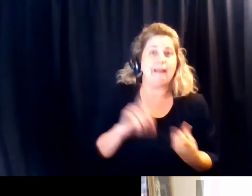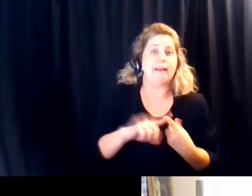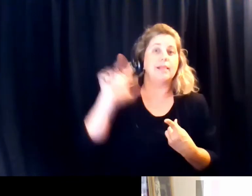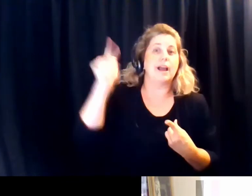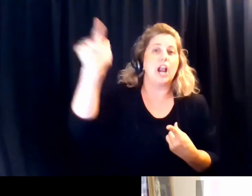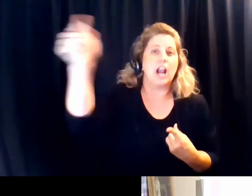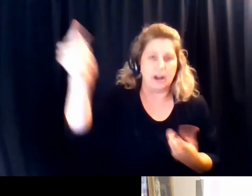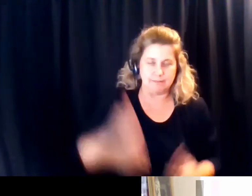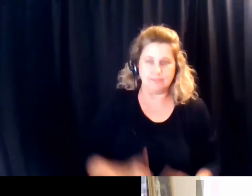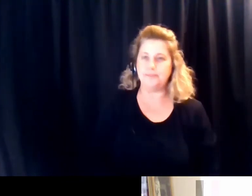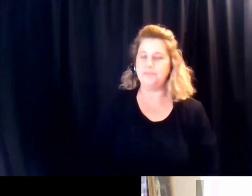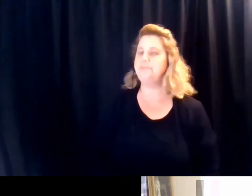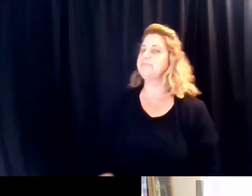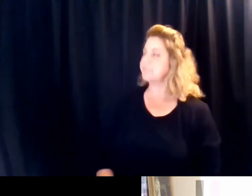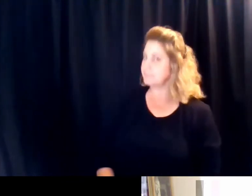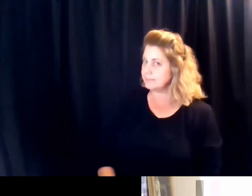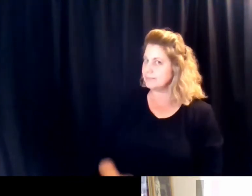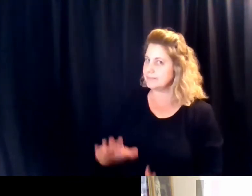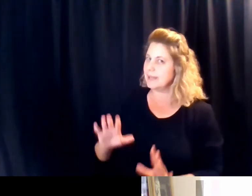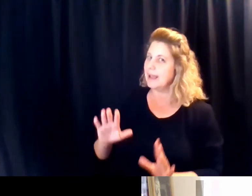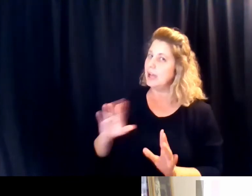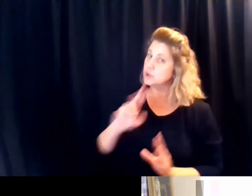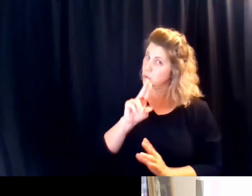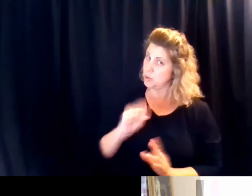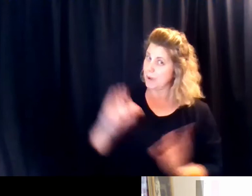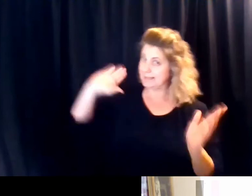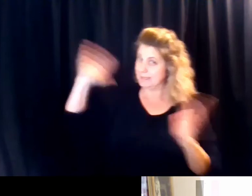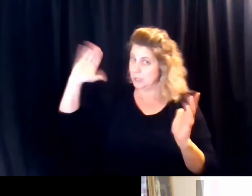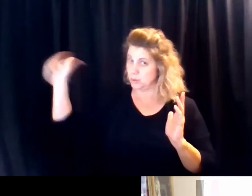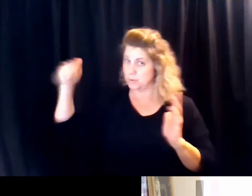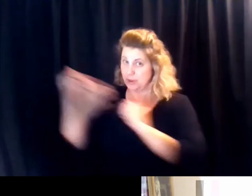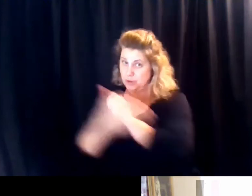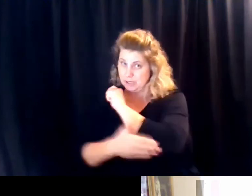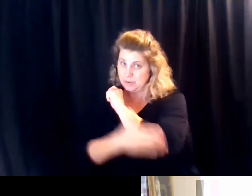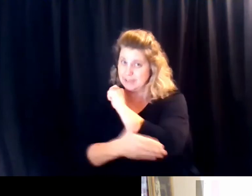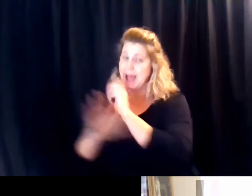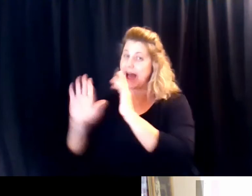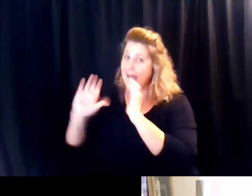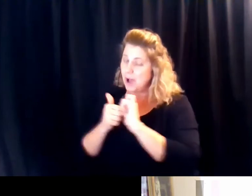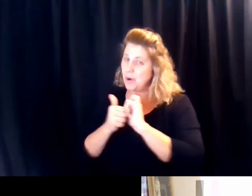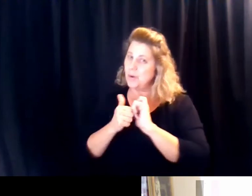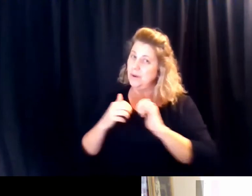Judith Heumann: The, the murdering of George Floyd, I think, was something that struck